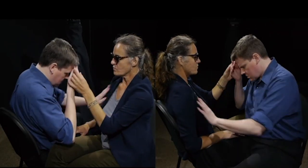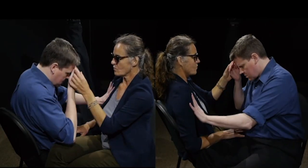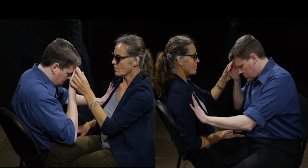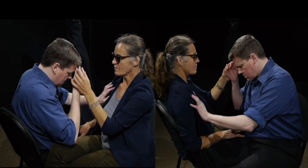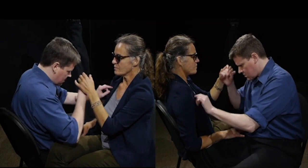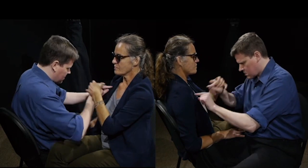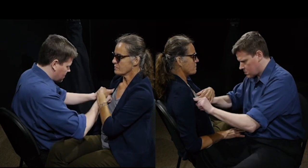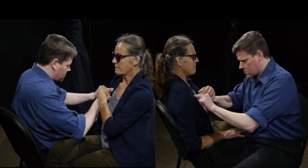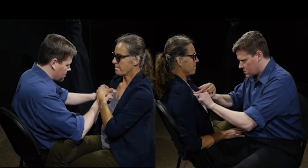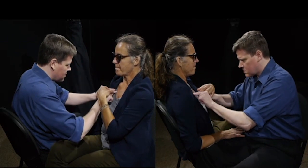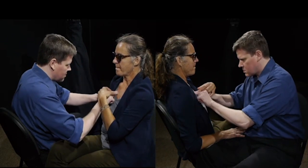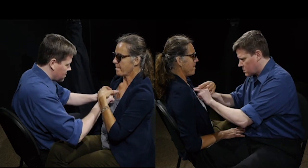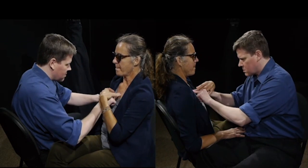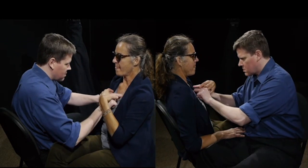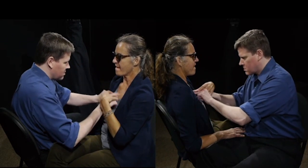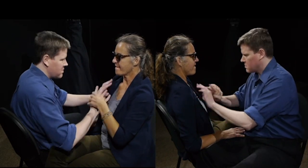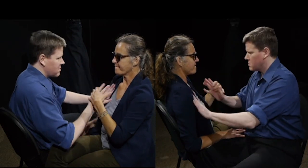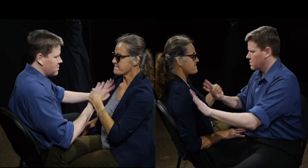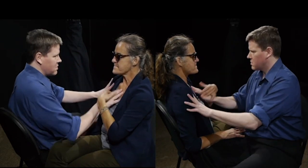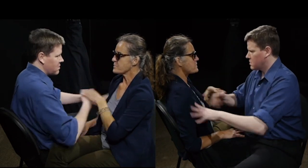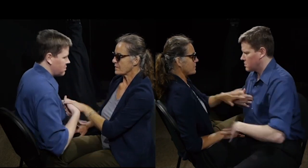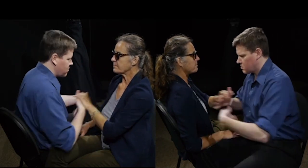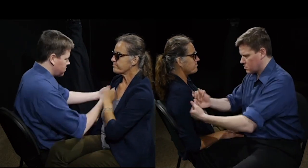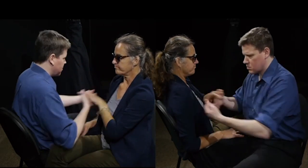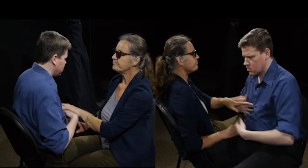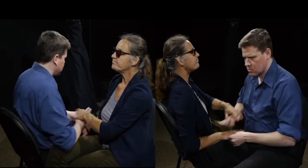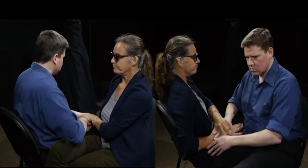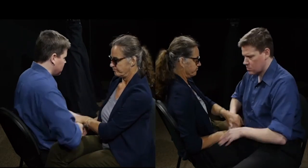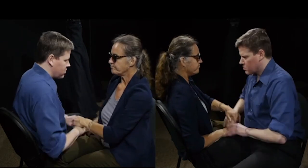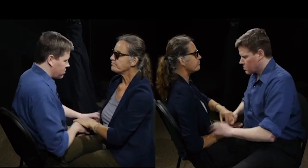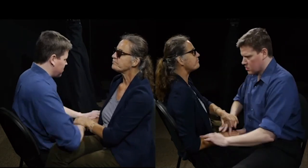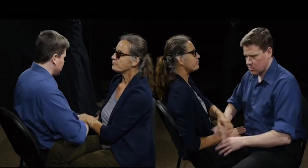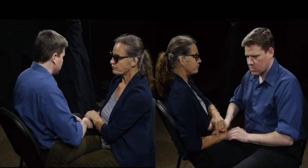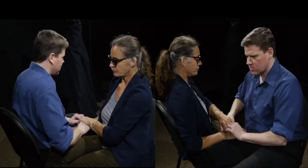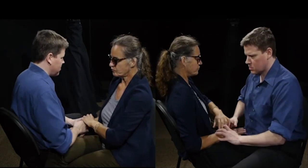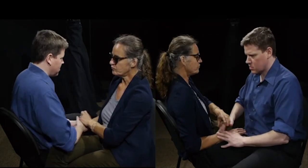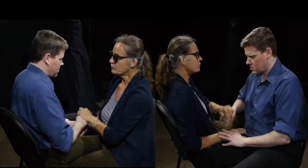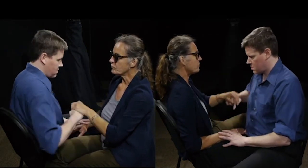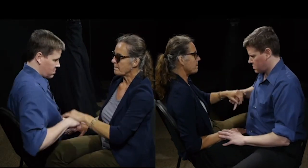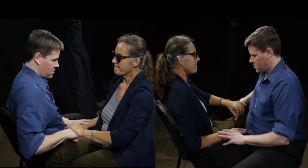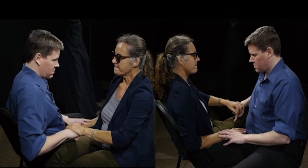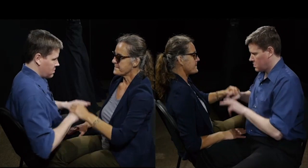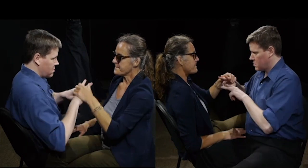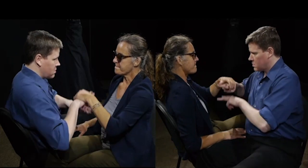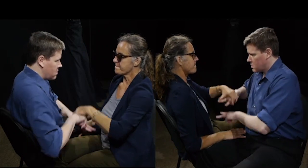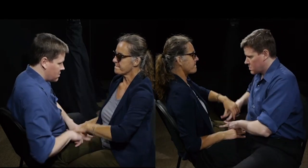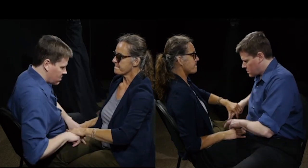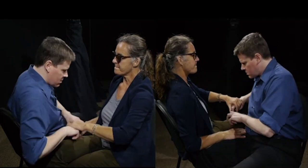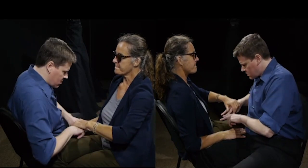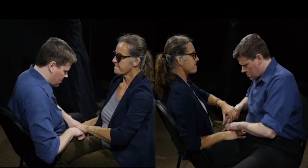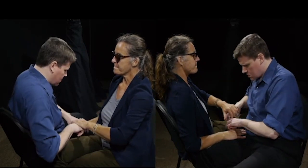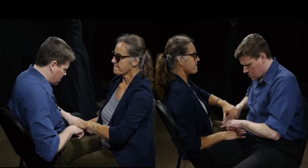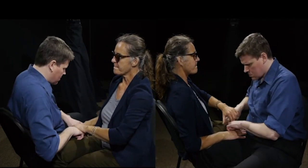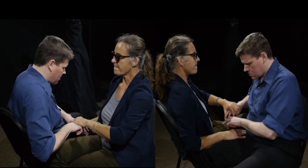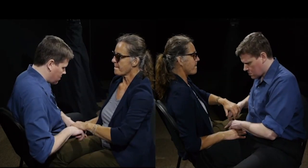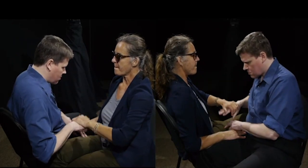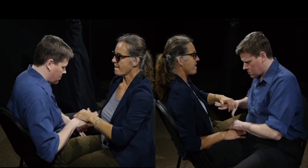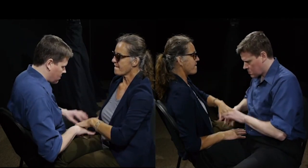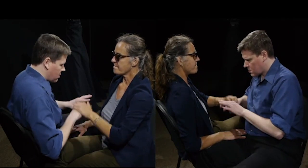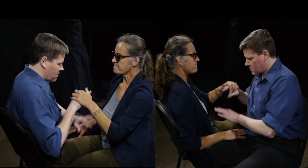It's not as if we have been making conscious decisions about how our language will work. Protactile structure has emerged naturally